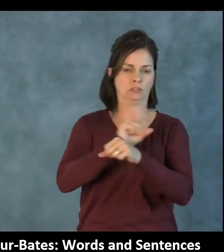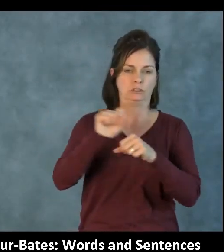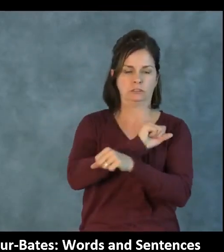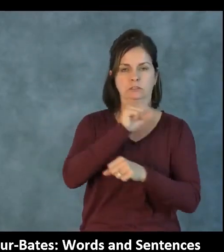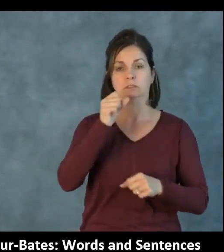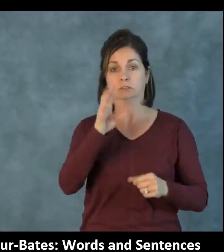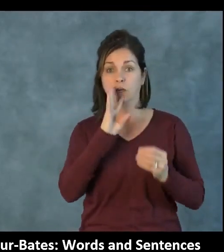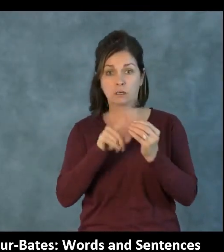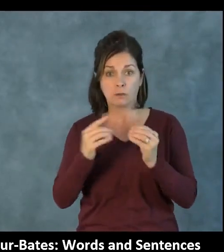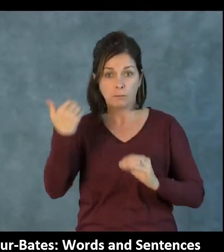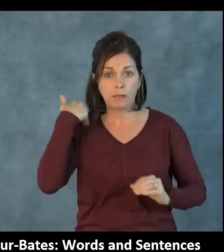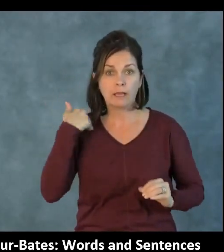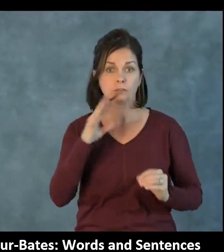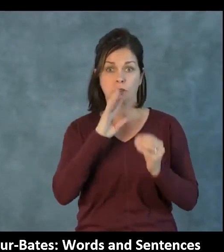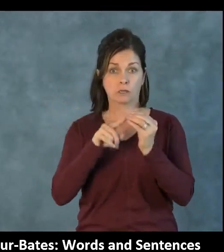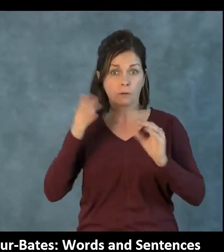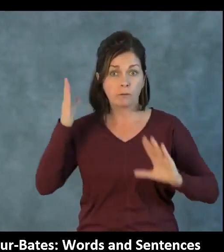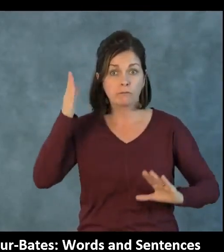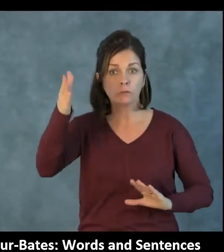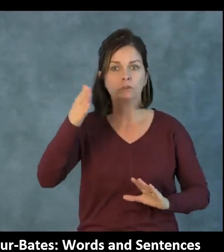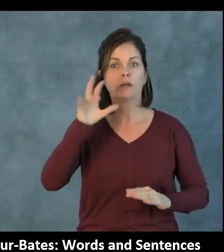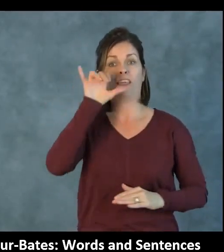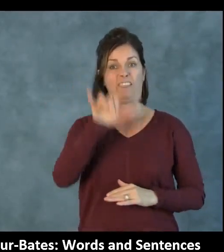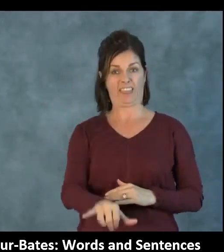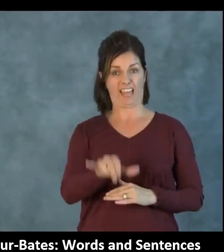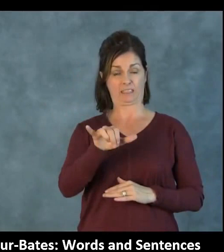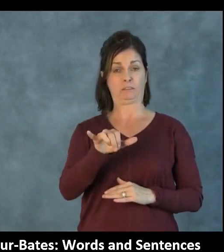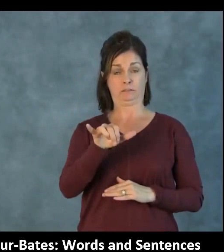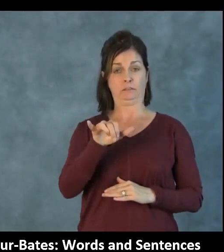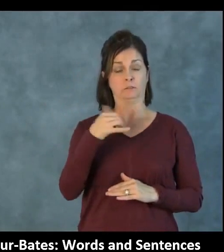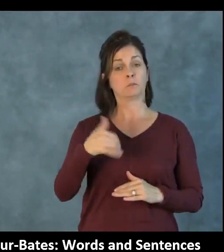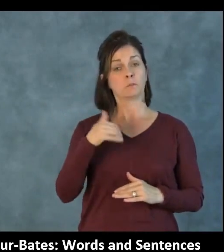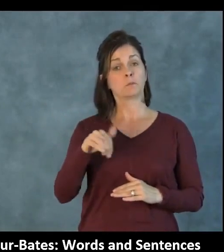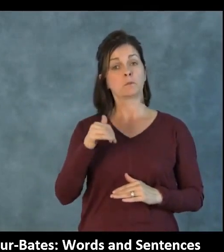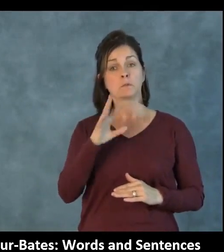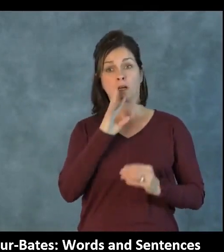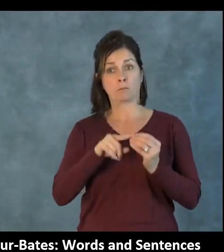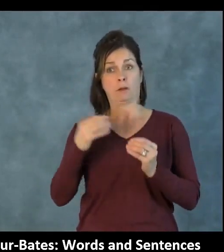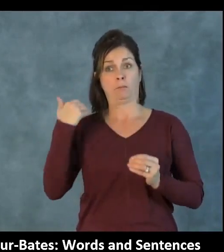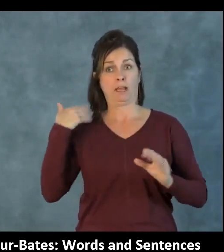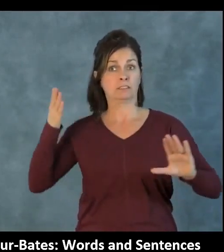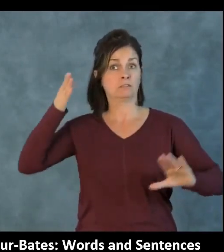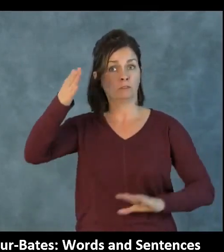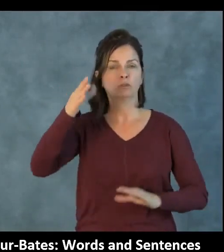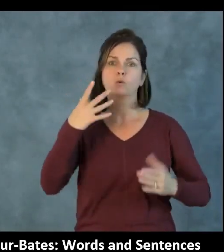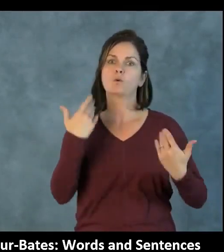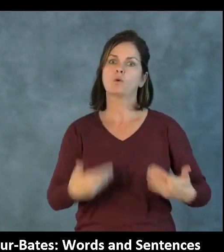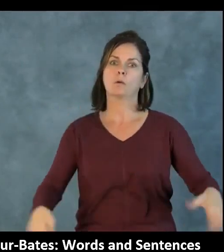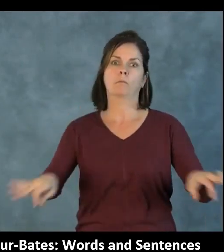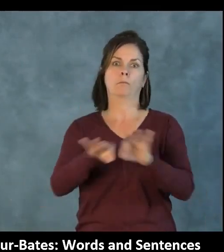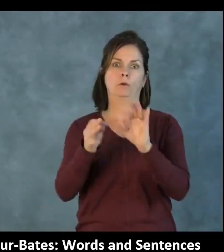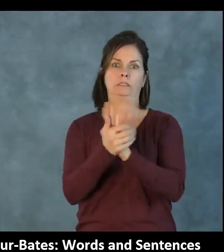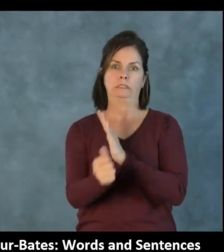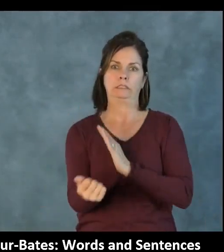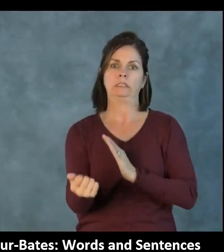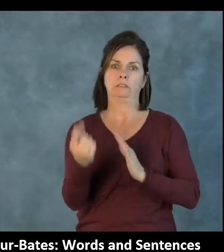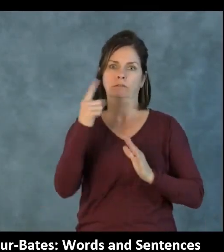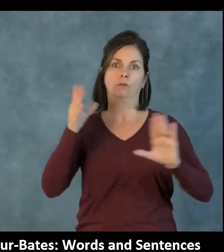These are very, very critical skills for future development of what we call Theory of Mind.